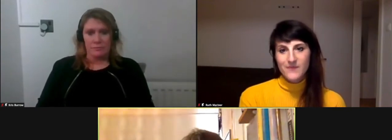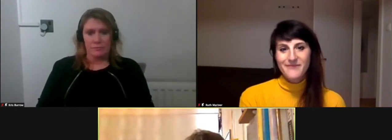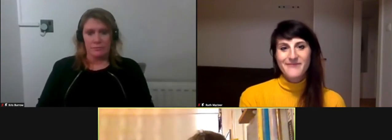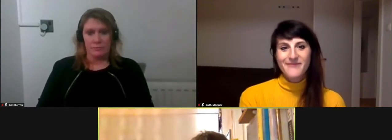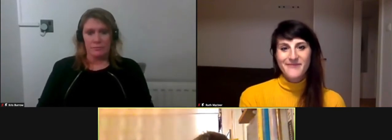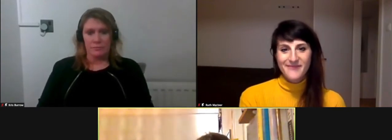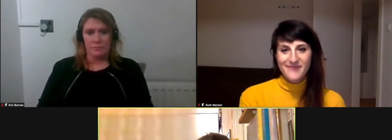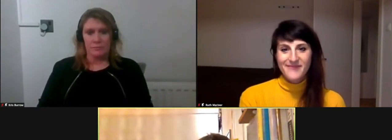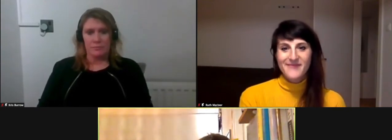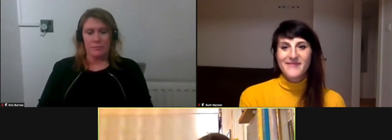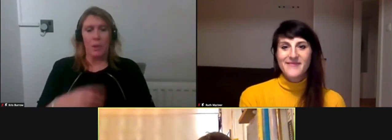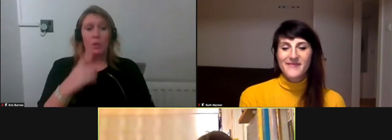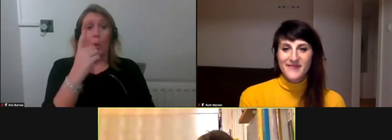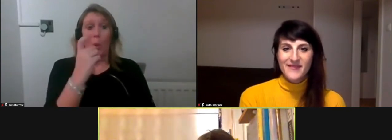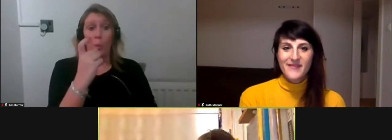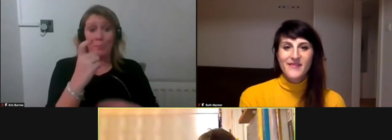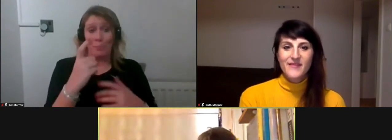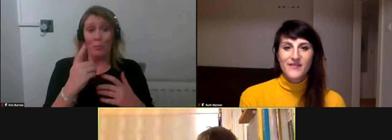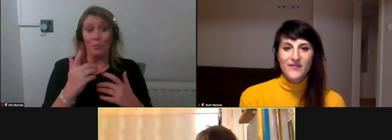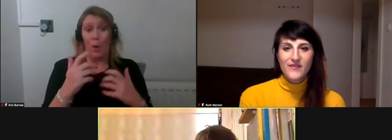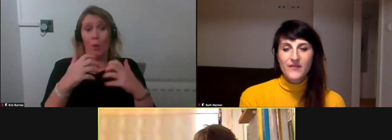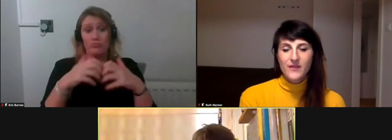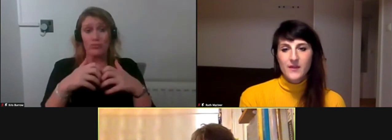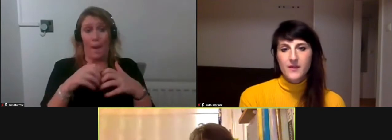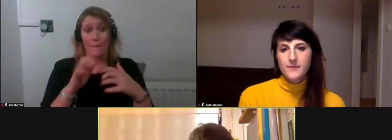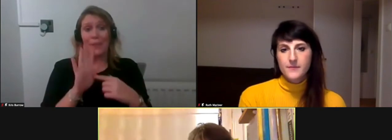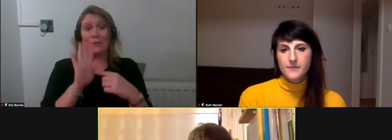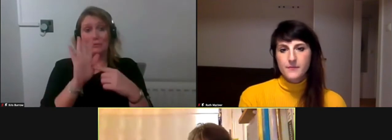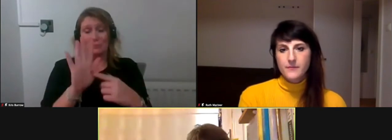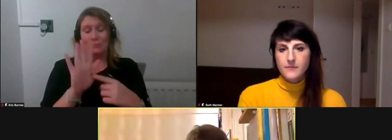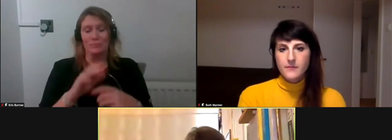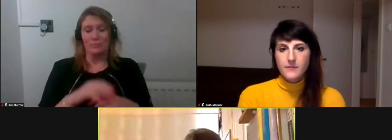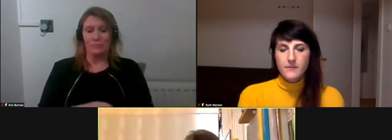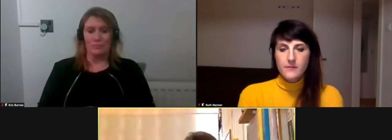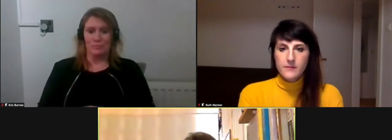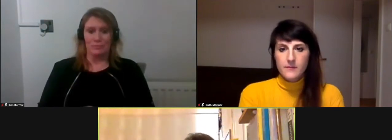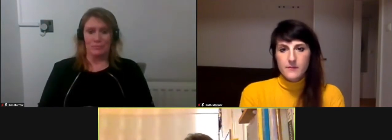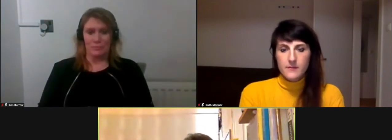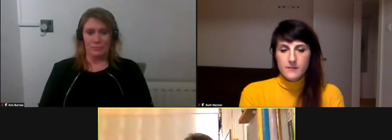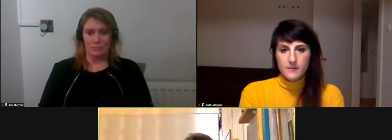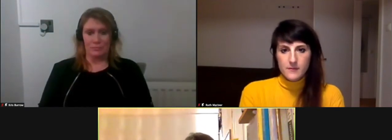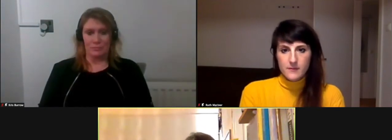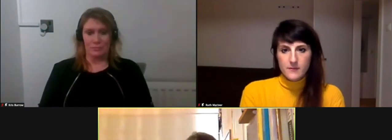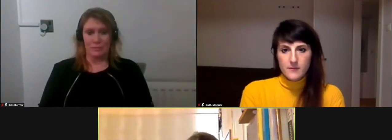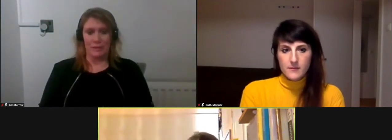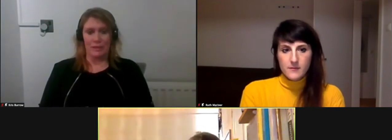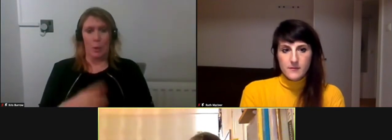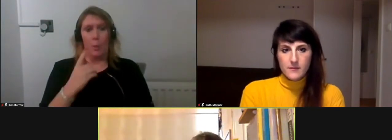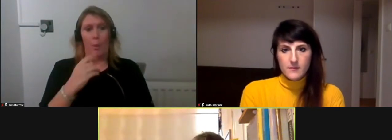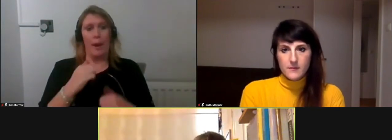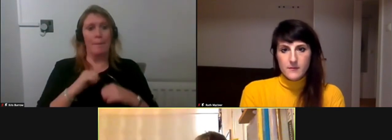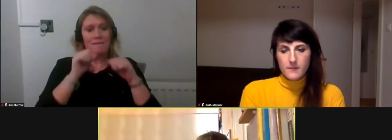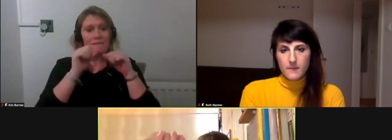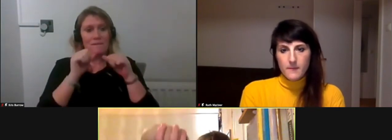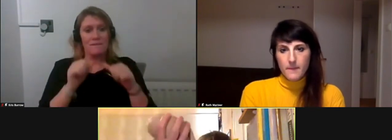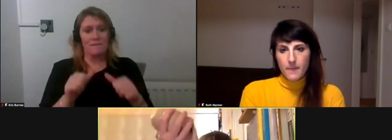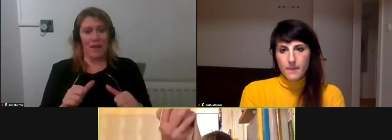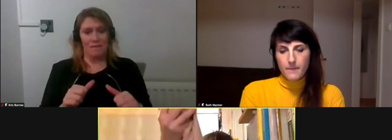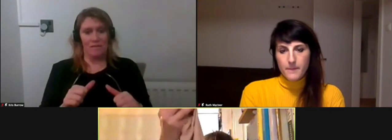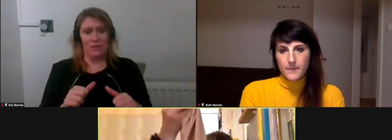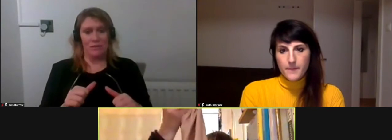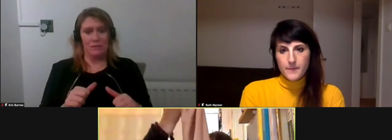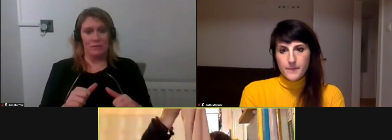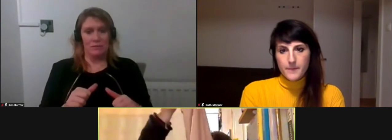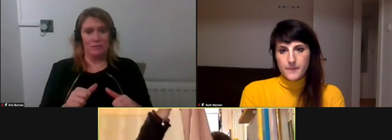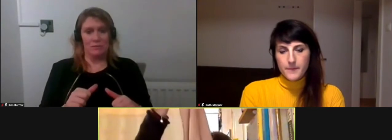then I'll pass back to Ruth. This is one